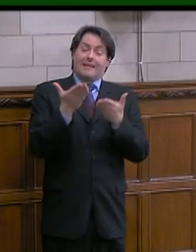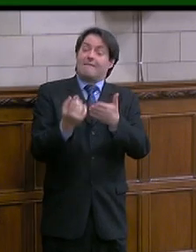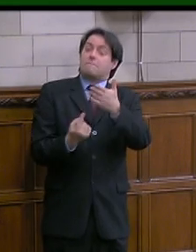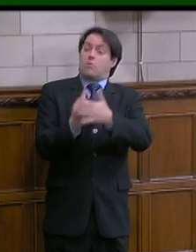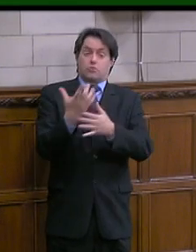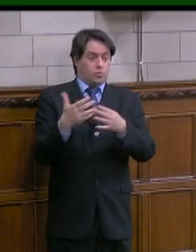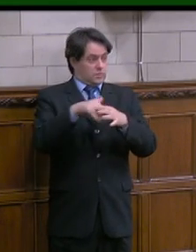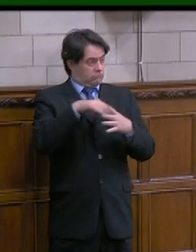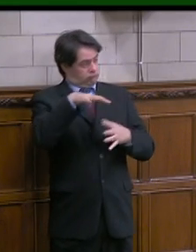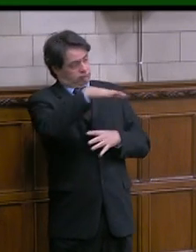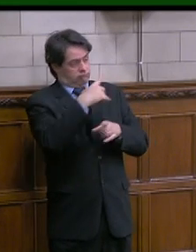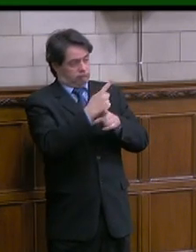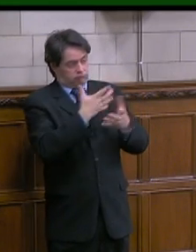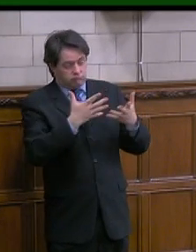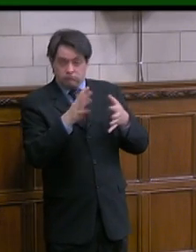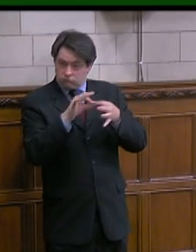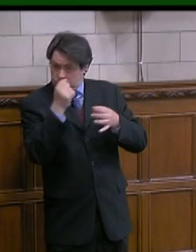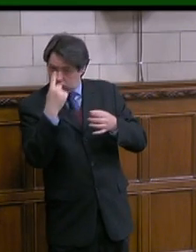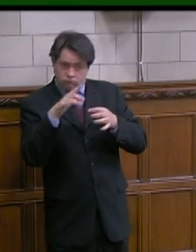to access the meeting.